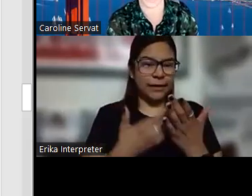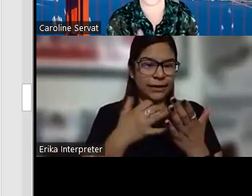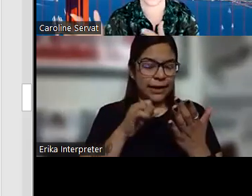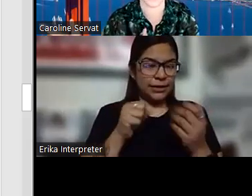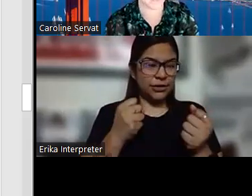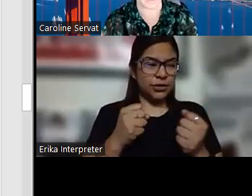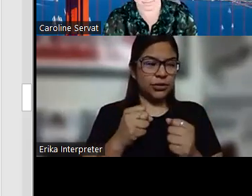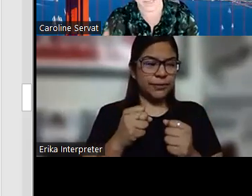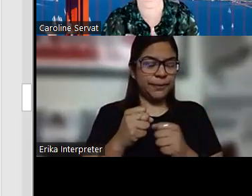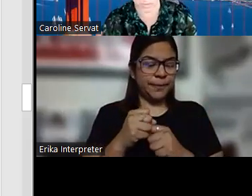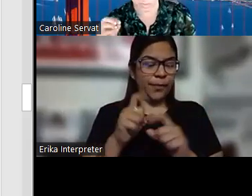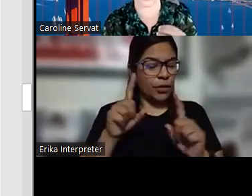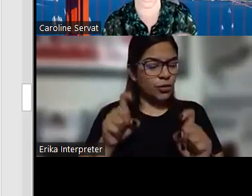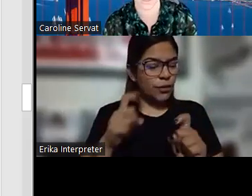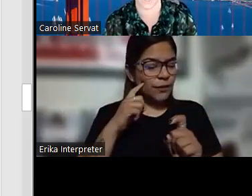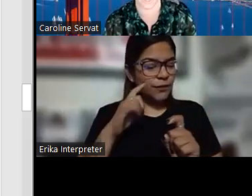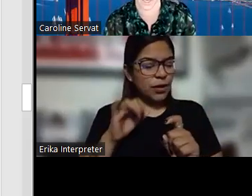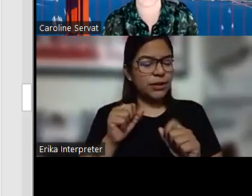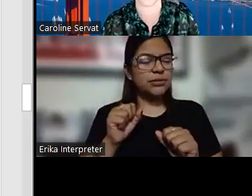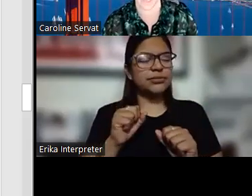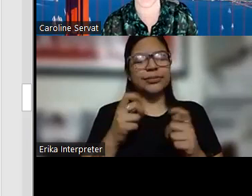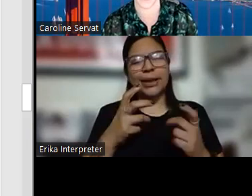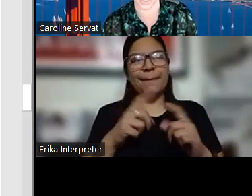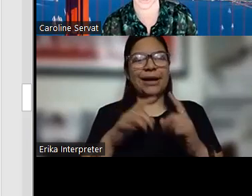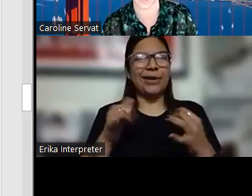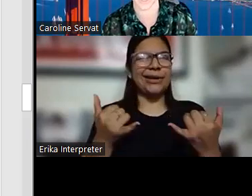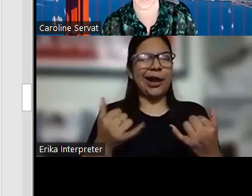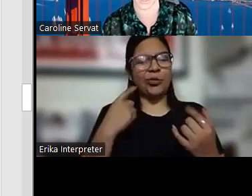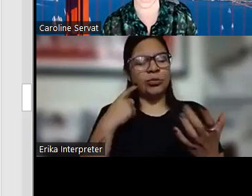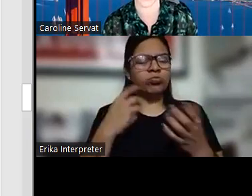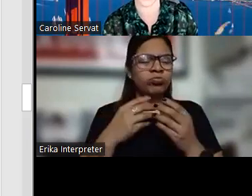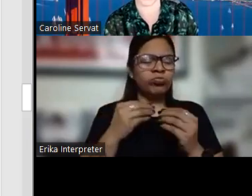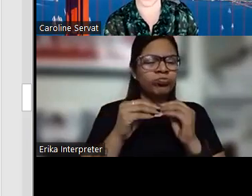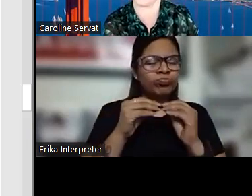is being ex we're contemplating how to expand that potentially in the next year I believe the